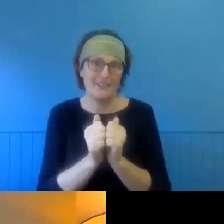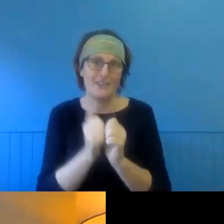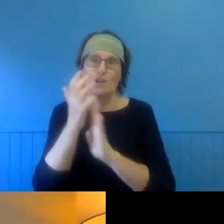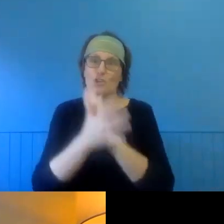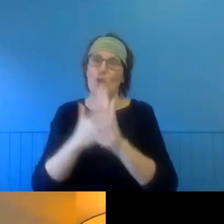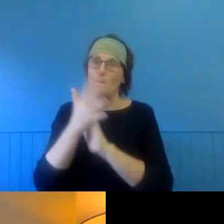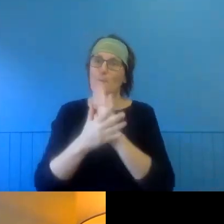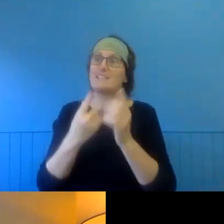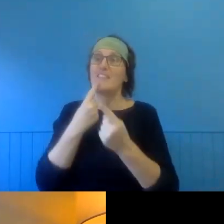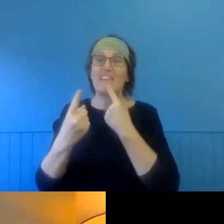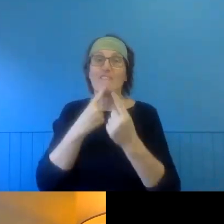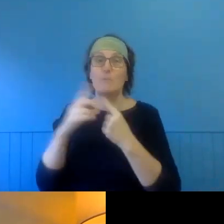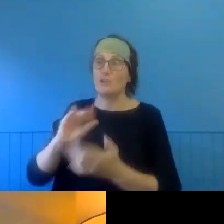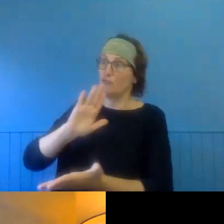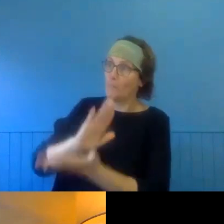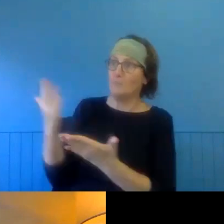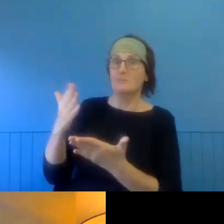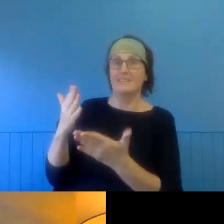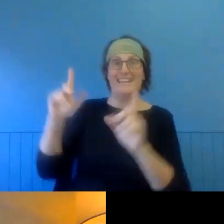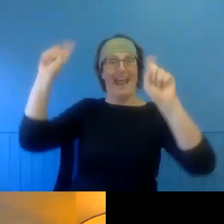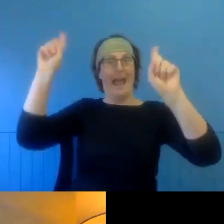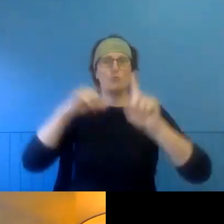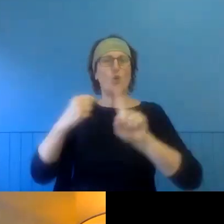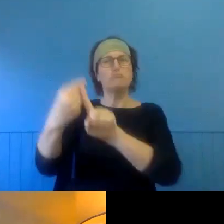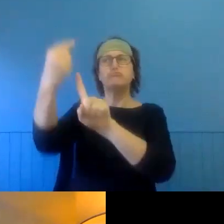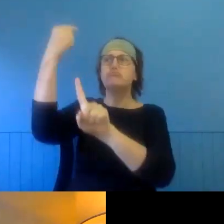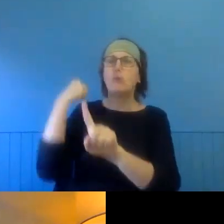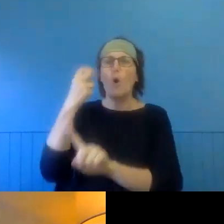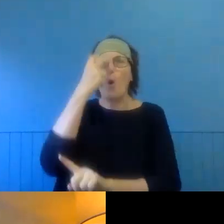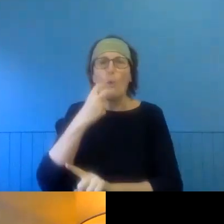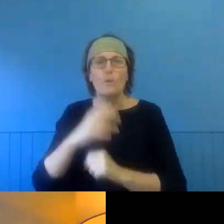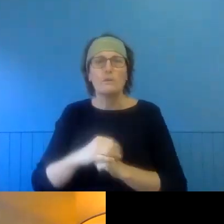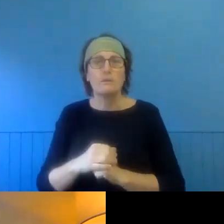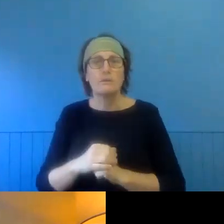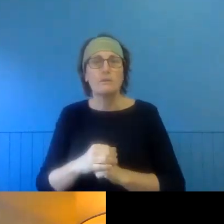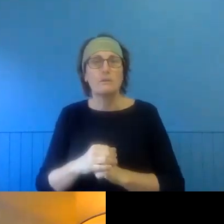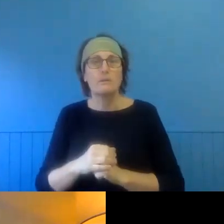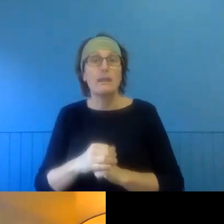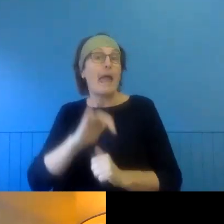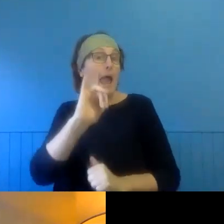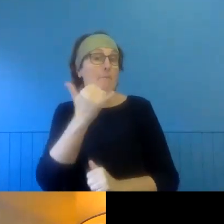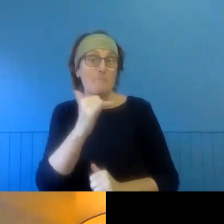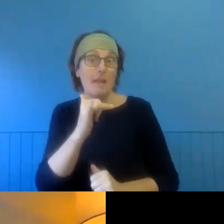auauthenticityic climate in which -- authentic climate in which it comes from. >> TERRI JANKE: Yes. Although it might be legally OK, because of